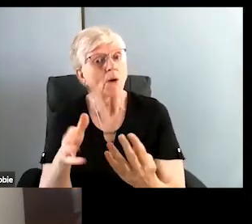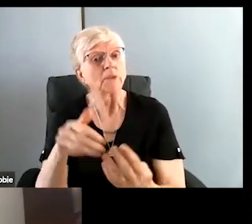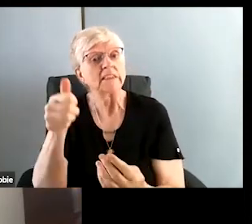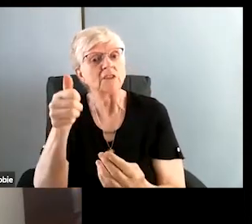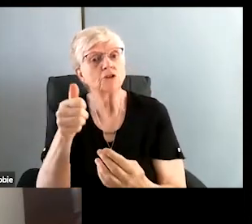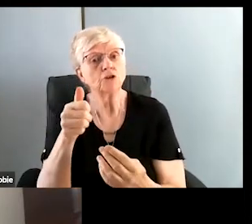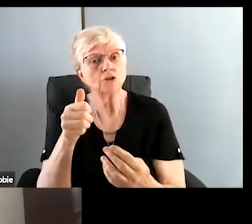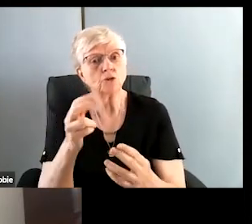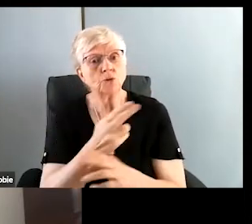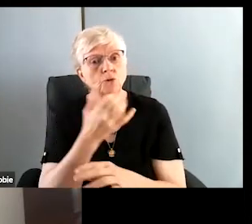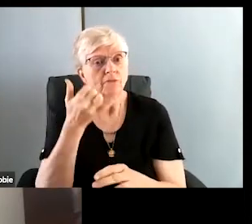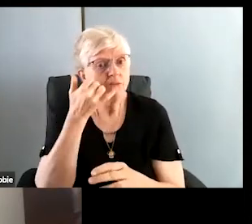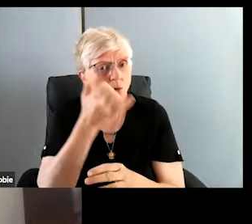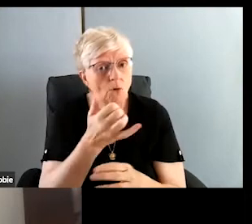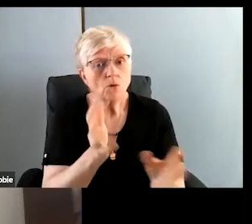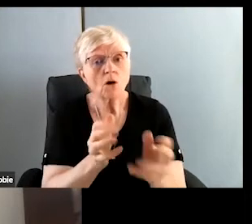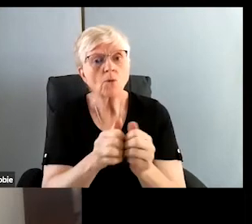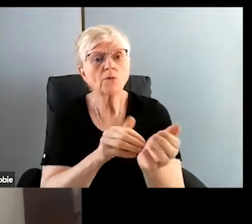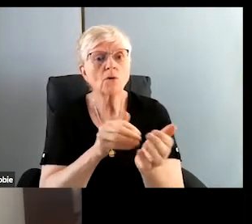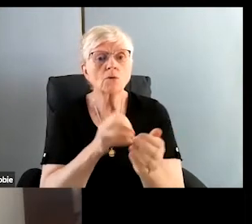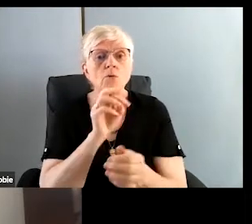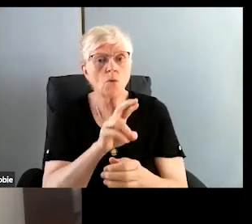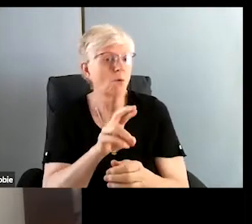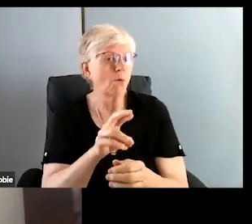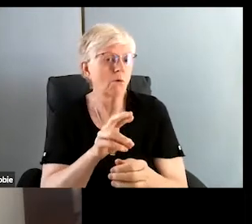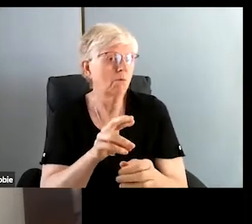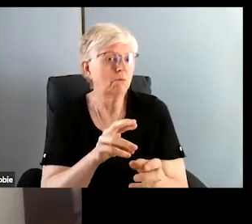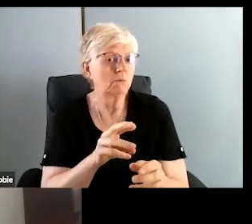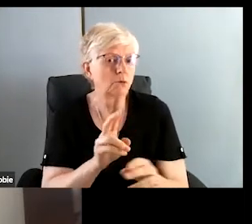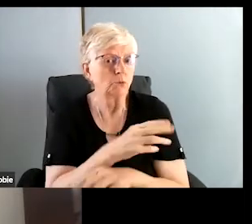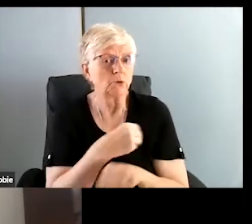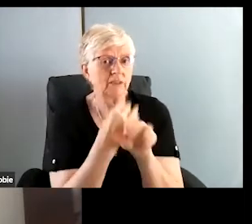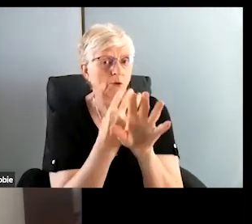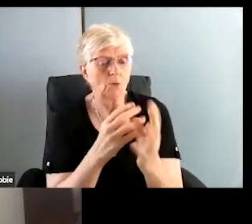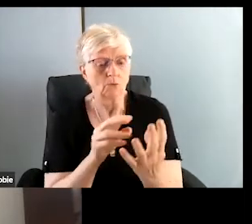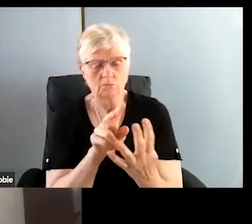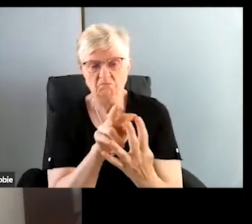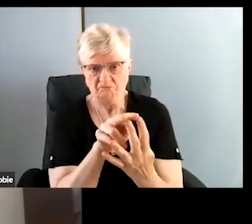IT IS EASIER IN TERMS OF ACCESSING MEDICAL CARE CARE ACCORDING TO THE SURVEY RESPONSES. ACCORDING TO THE SURVEY RESPONSES. SO WE'RE SEEING THAT THOSE THAT REPORTED VERY EASY TO SOME